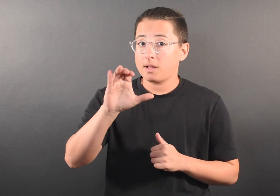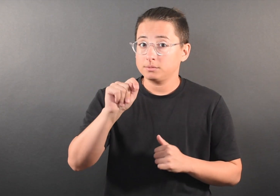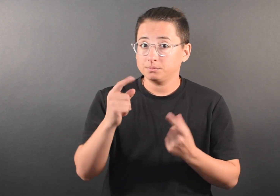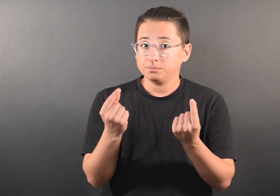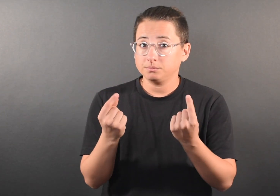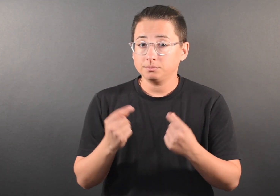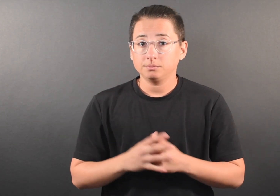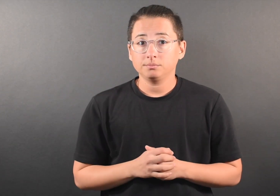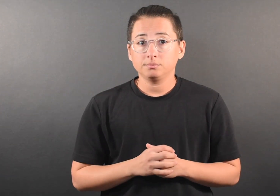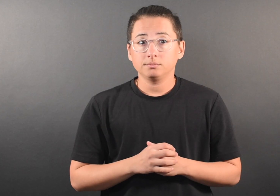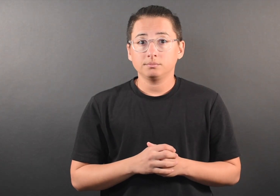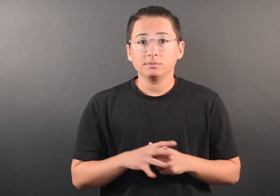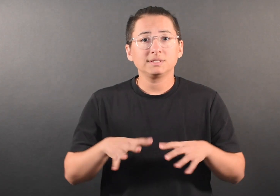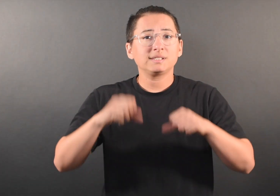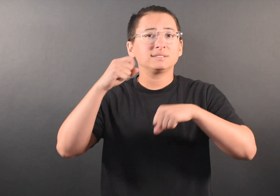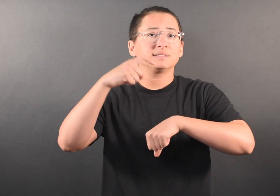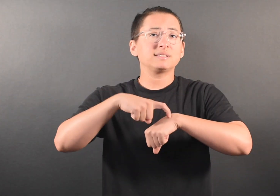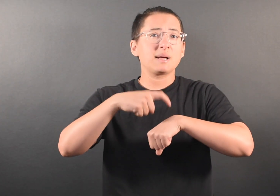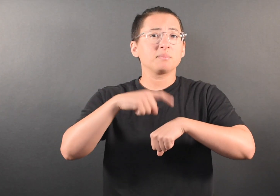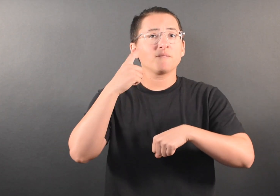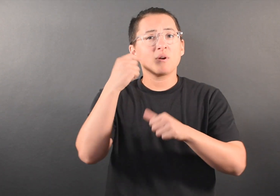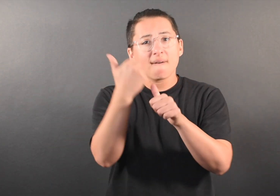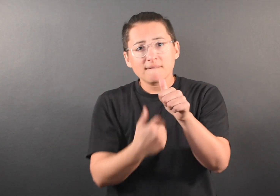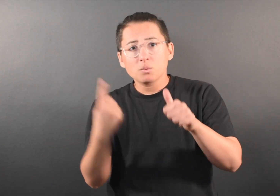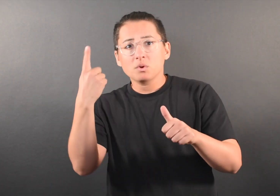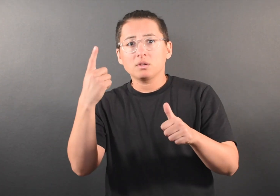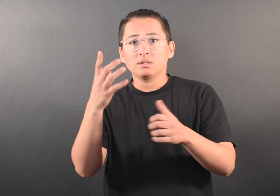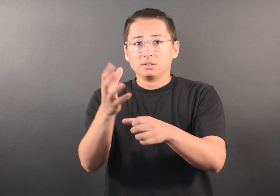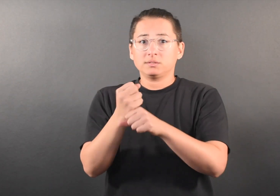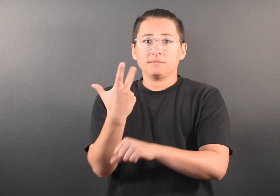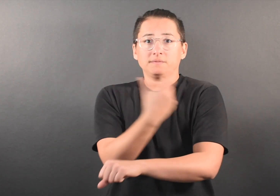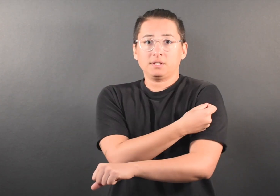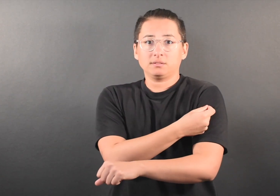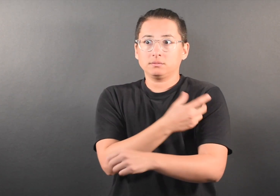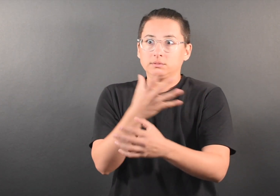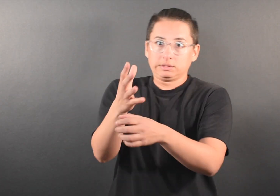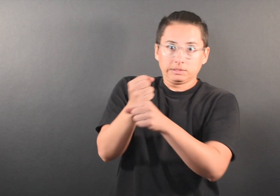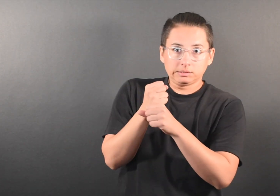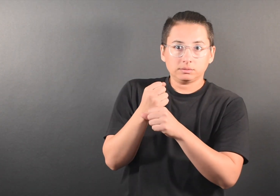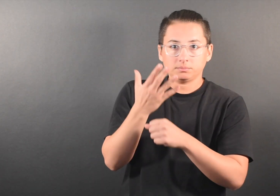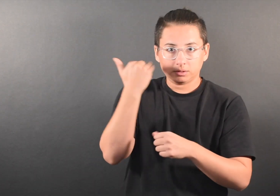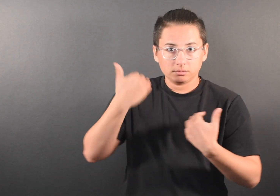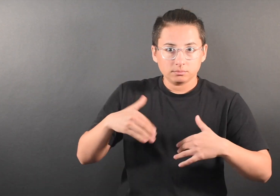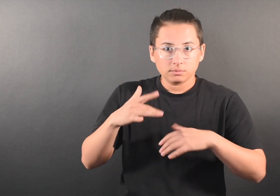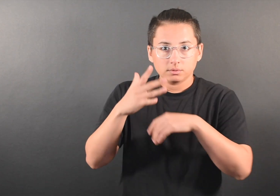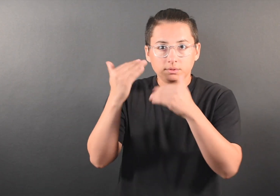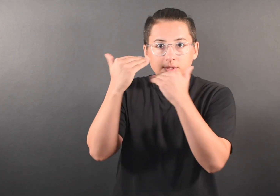Fact: It may take time for everyone who wants a COVID-19 vaccination to get one.